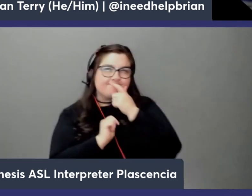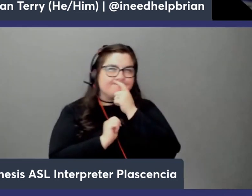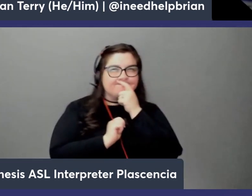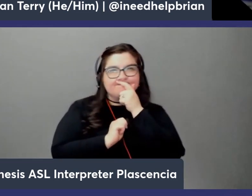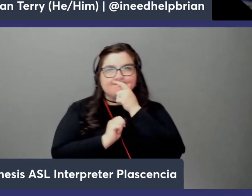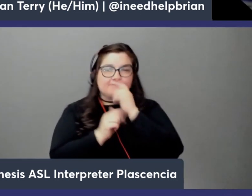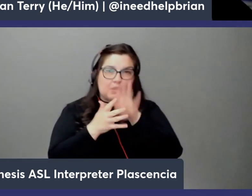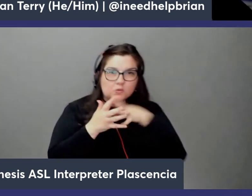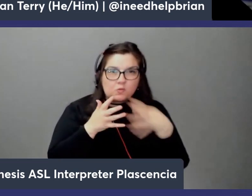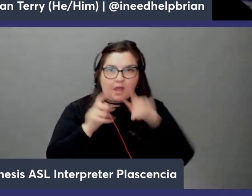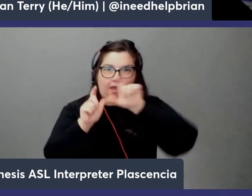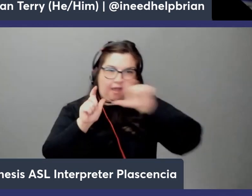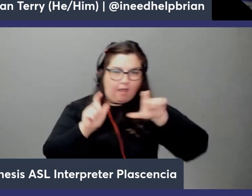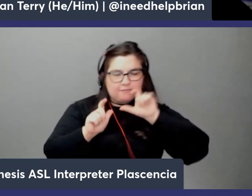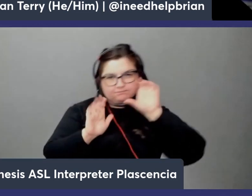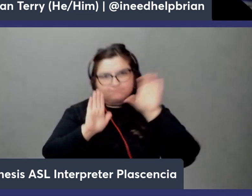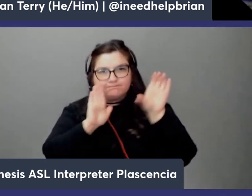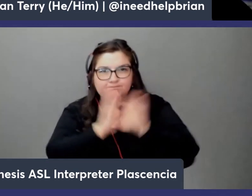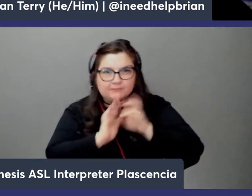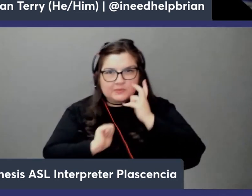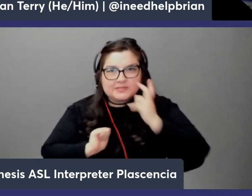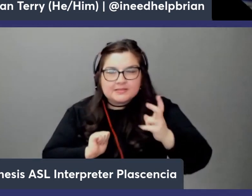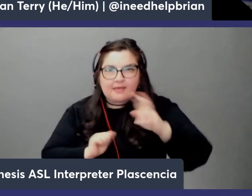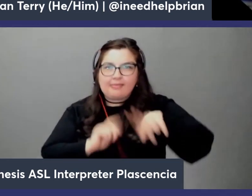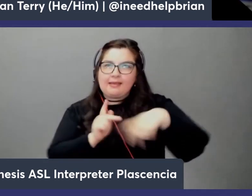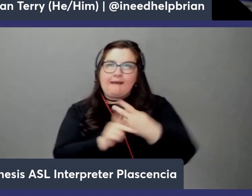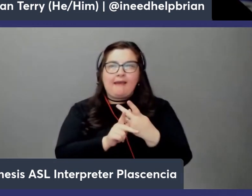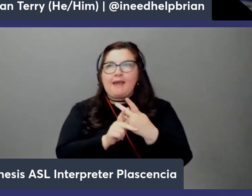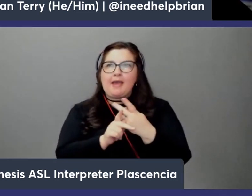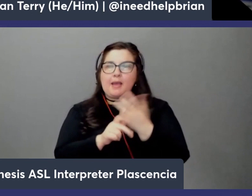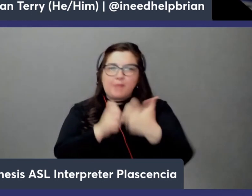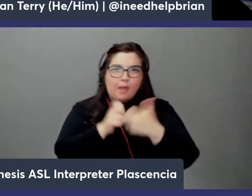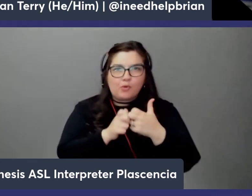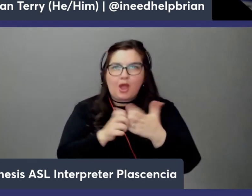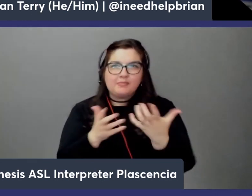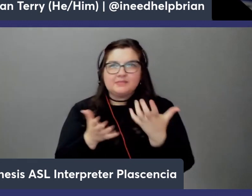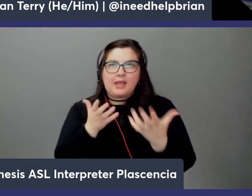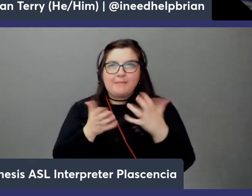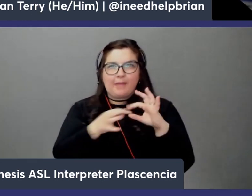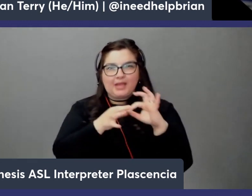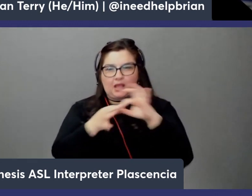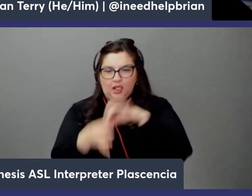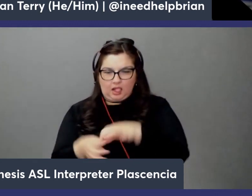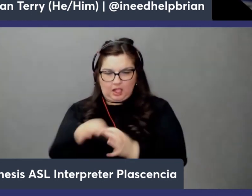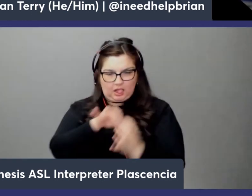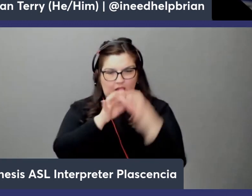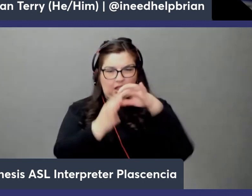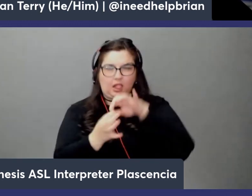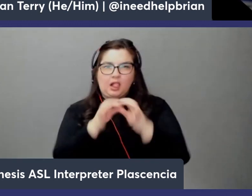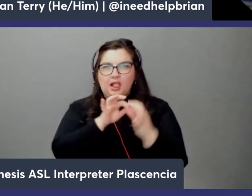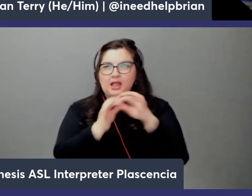is the types of problems where the connections or the relationships between your data are as important